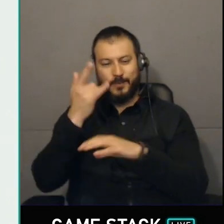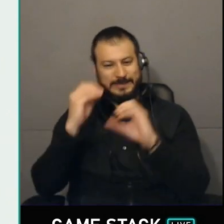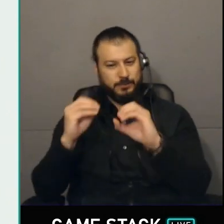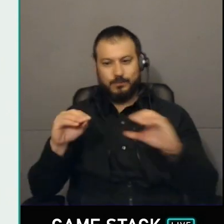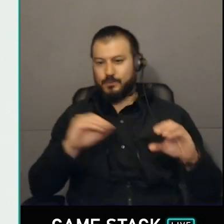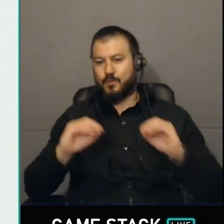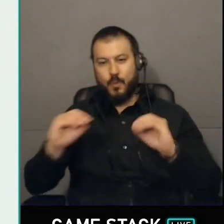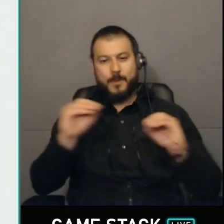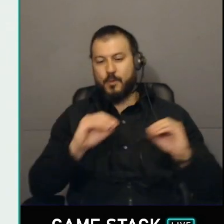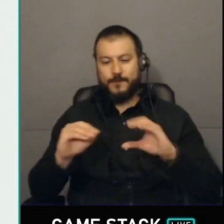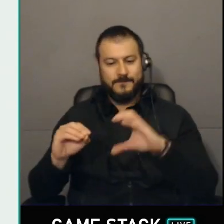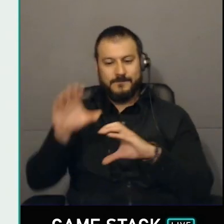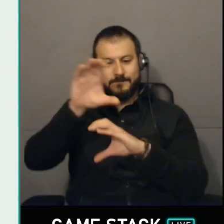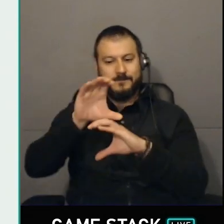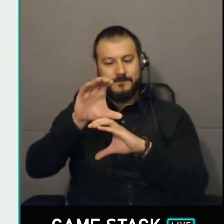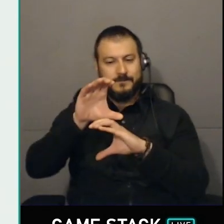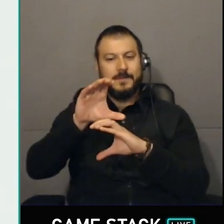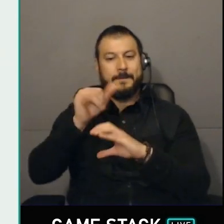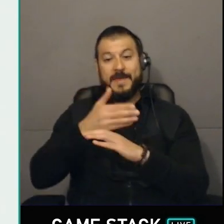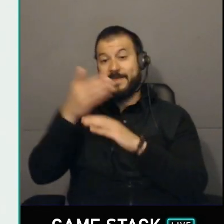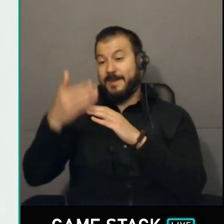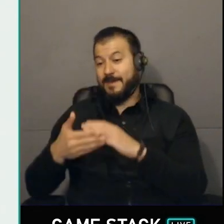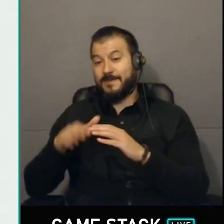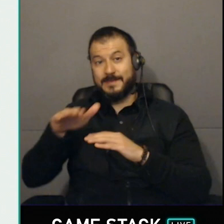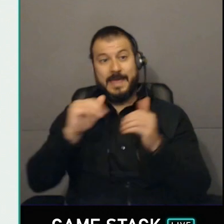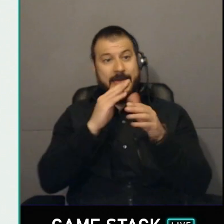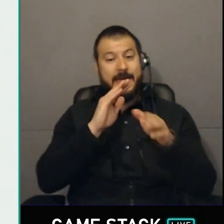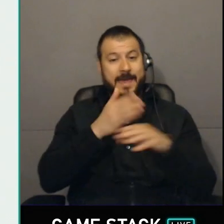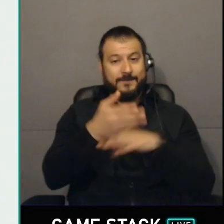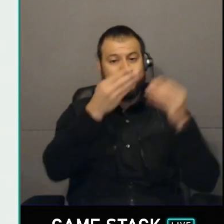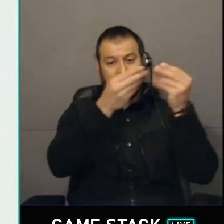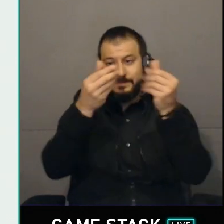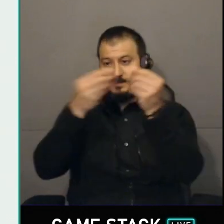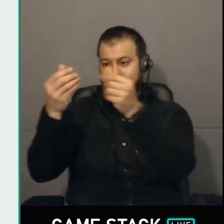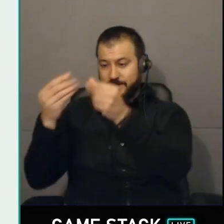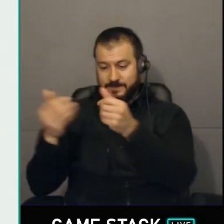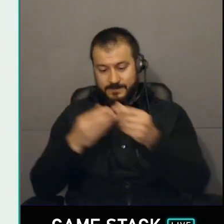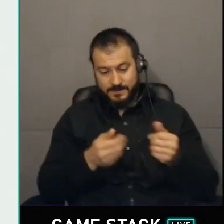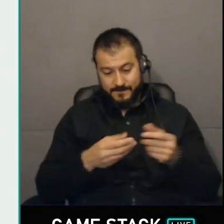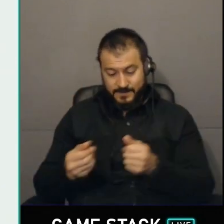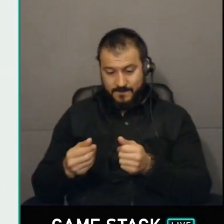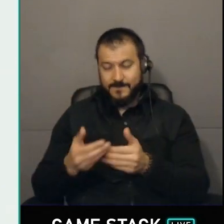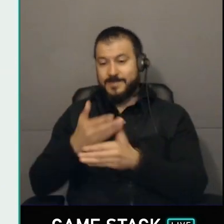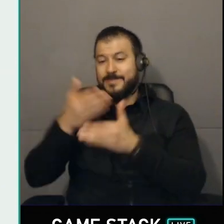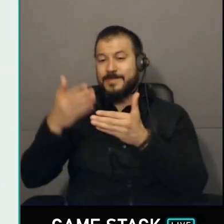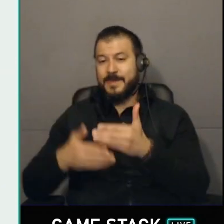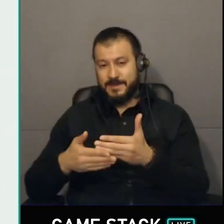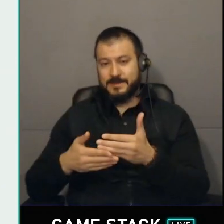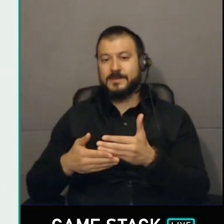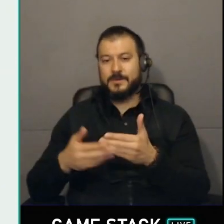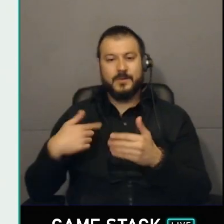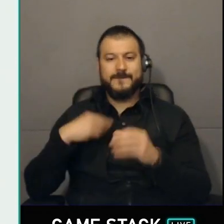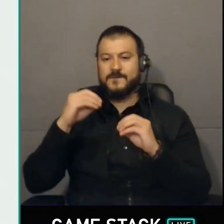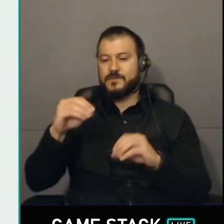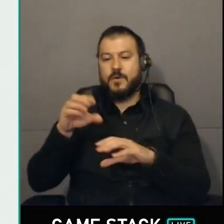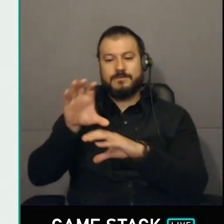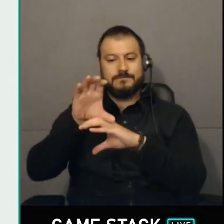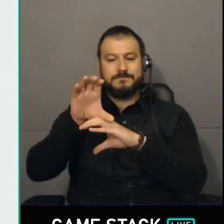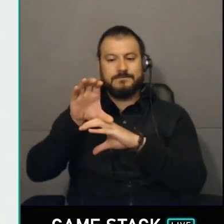the end of the step, after we've solved all contact pairs, we don't have any extra angular effect on body three.